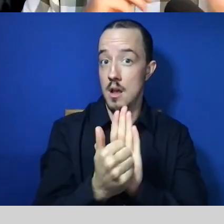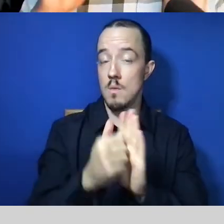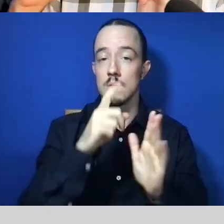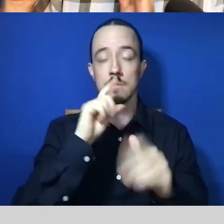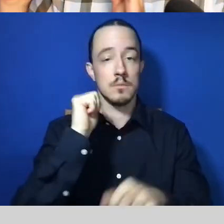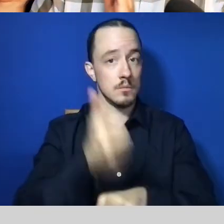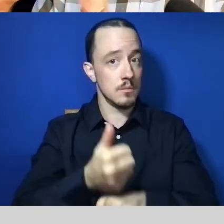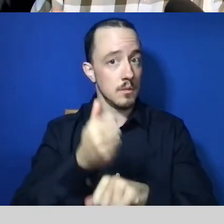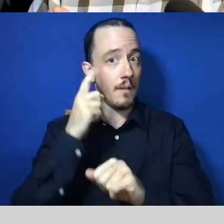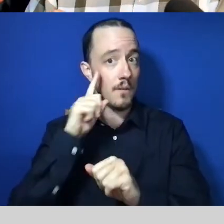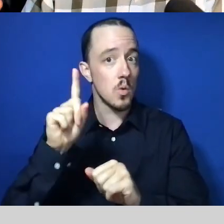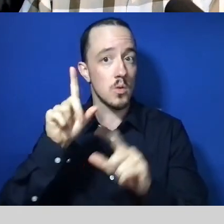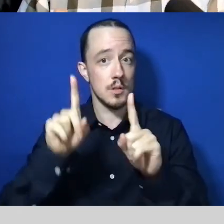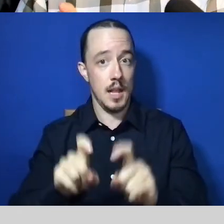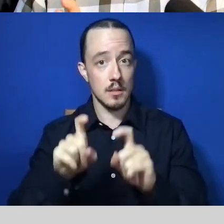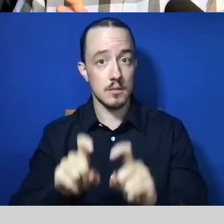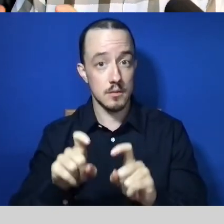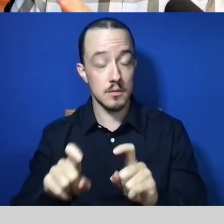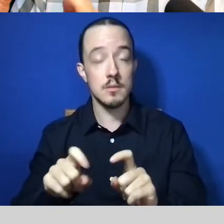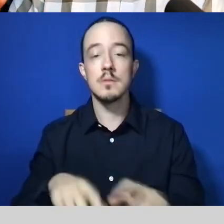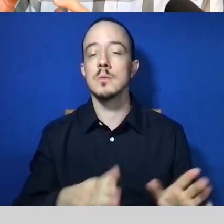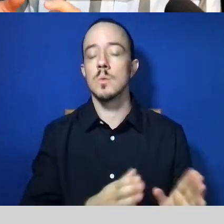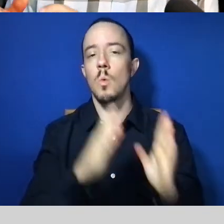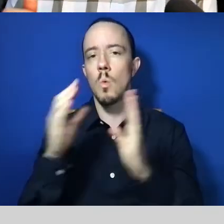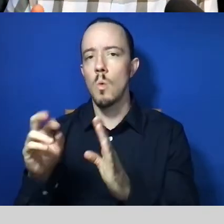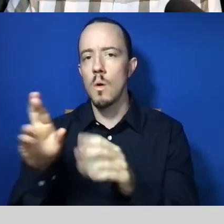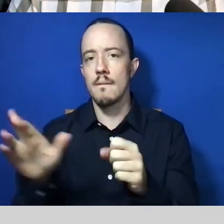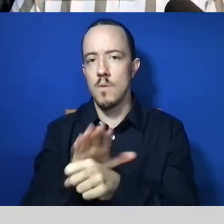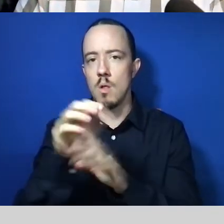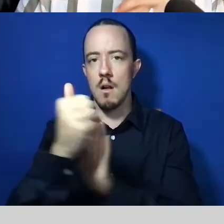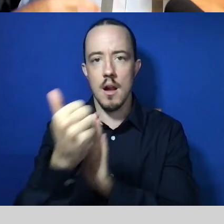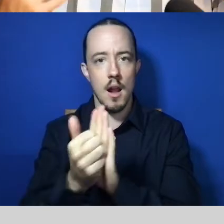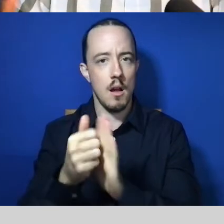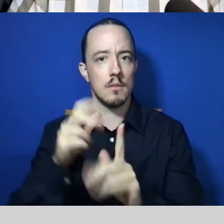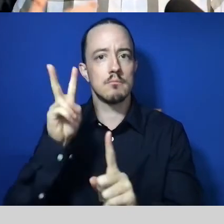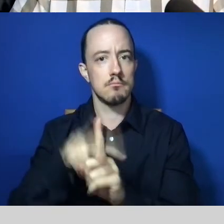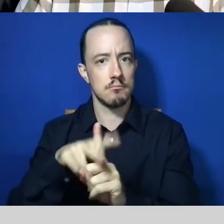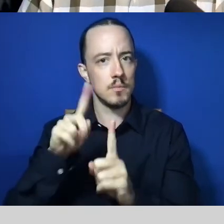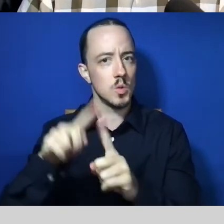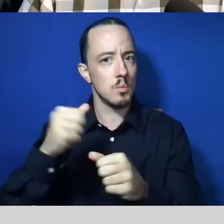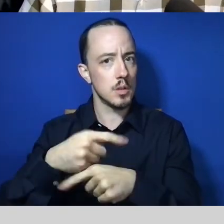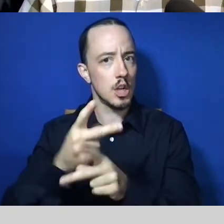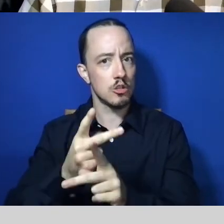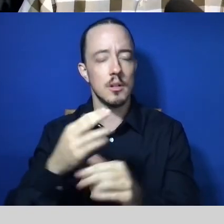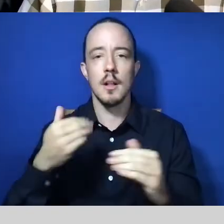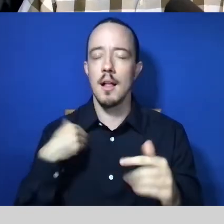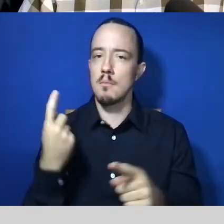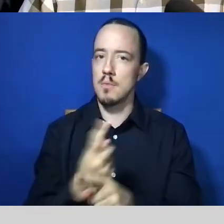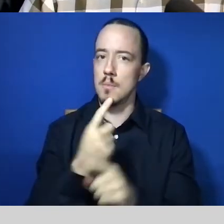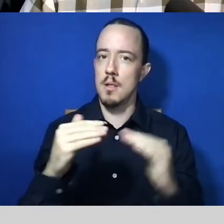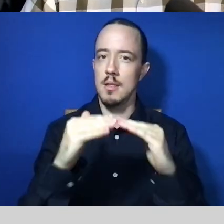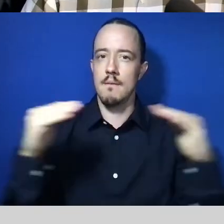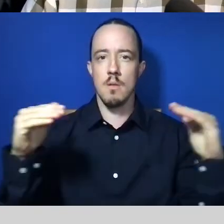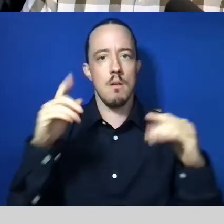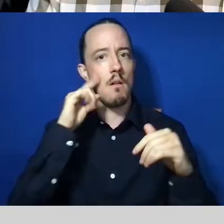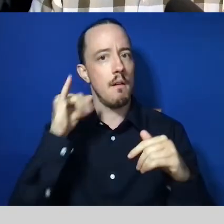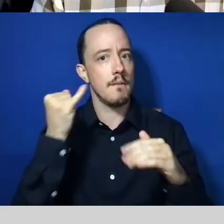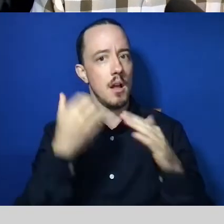or a full account dedicated to your production environment to give it that proper level of SandBoxing and isolation from one another.